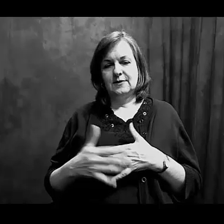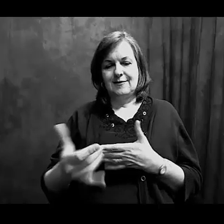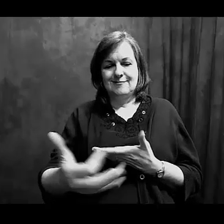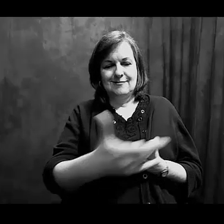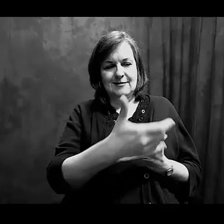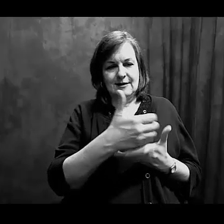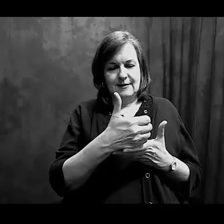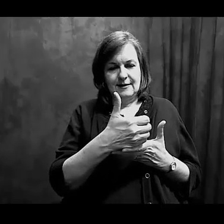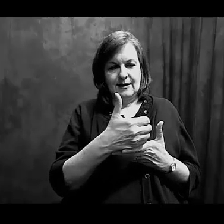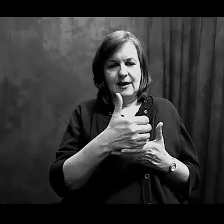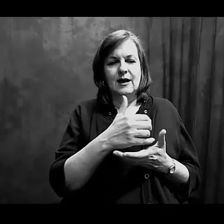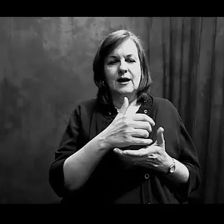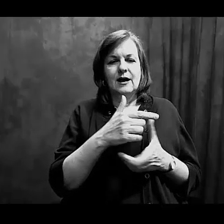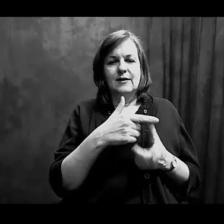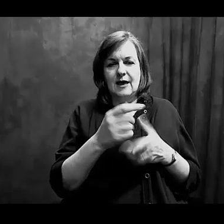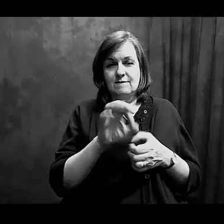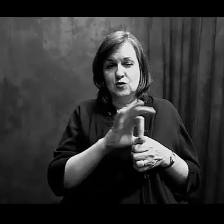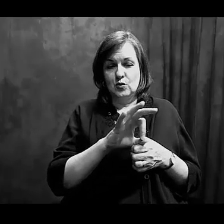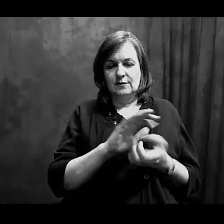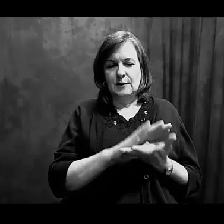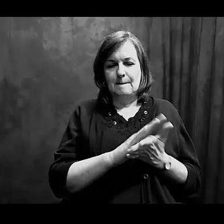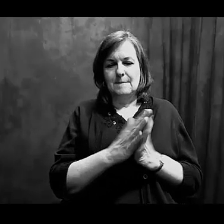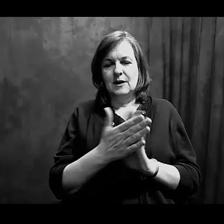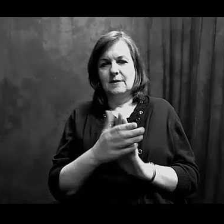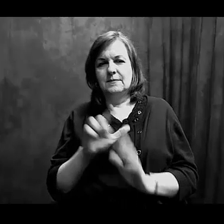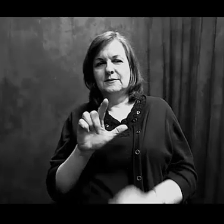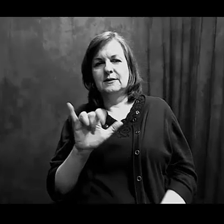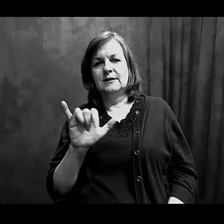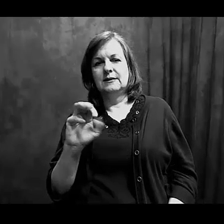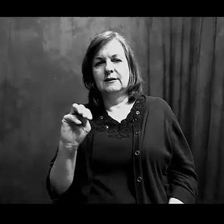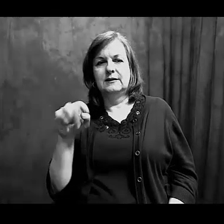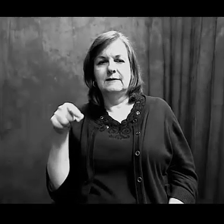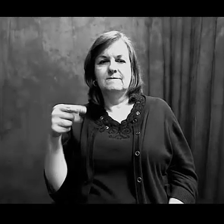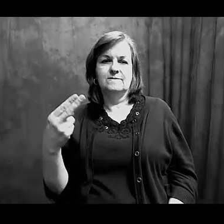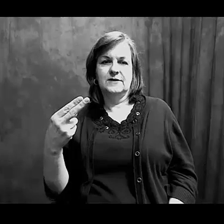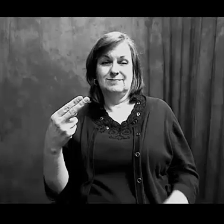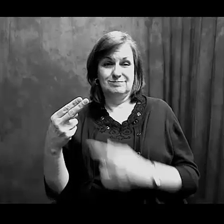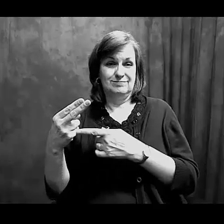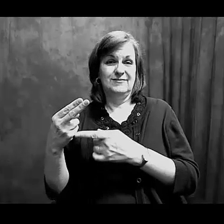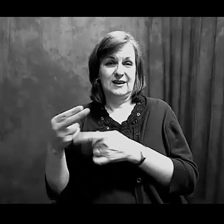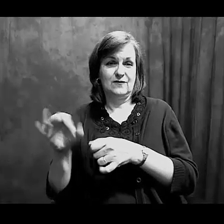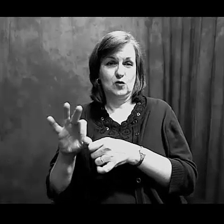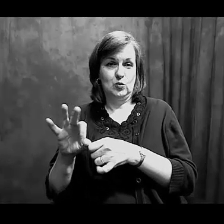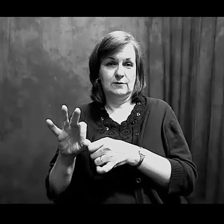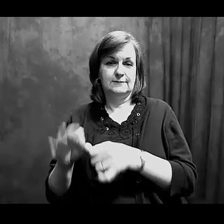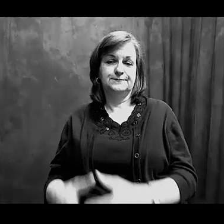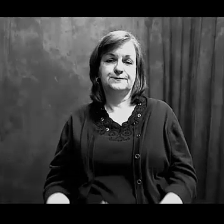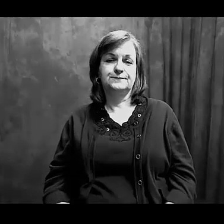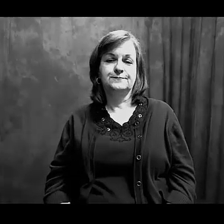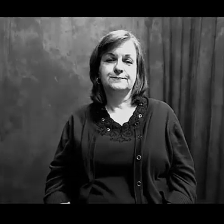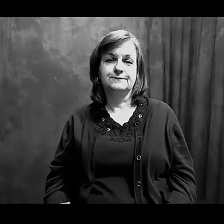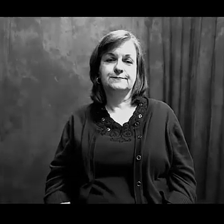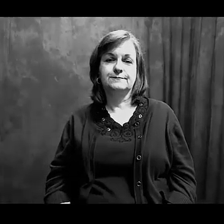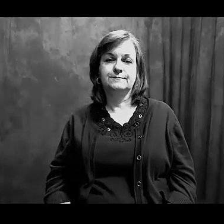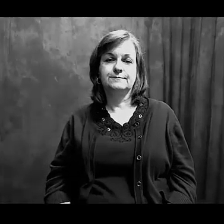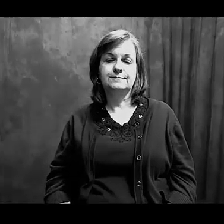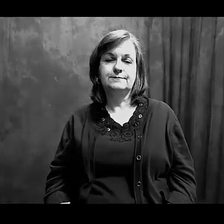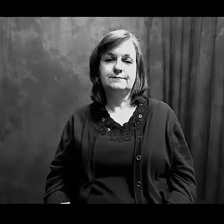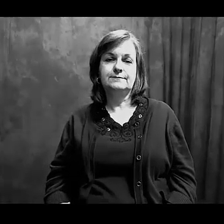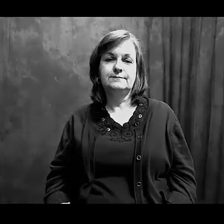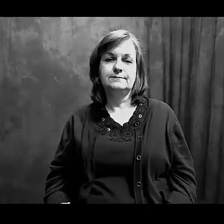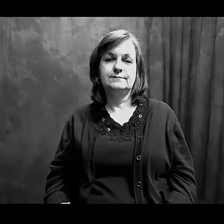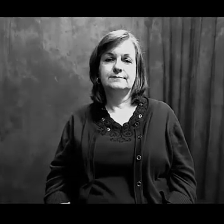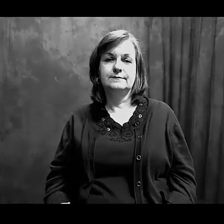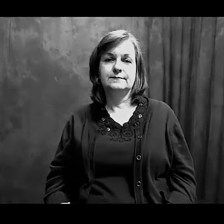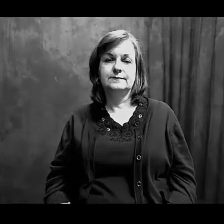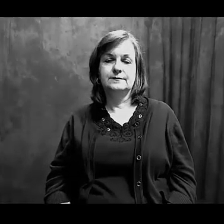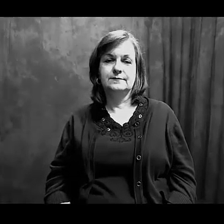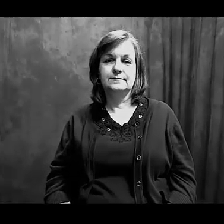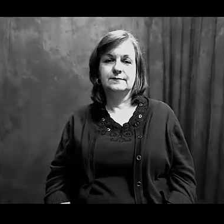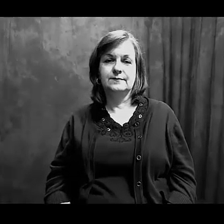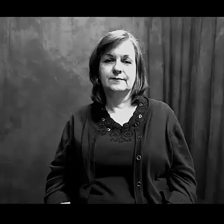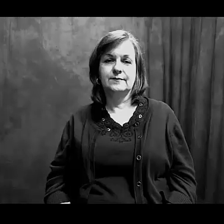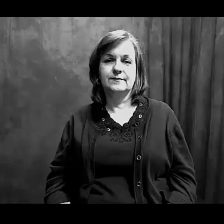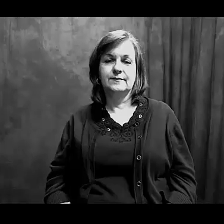and they're going to turn it into the lymph -- that fluid